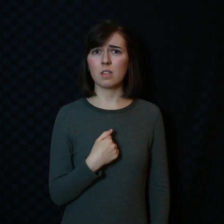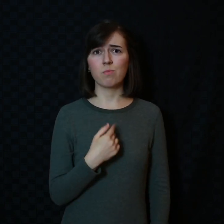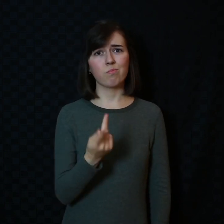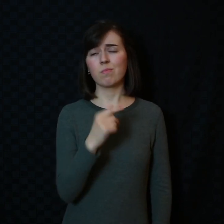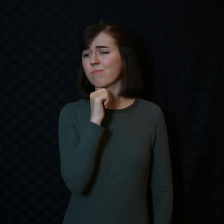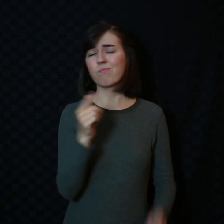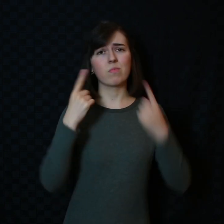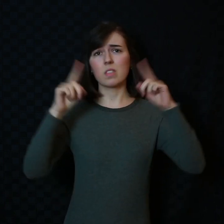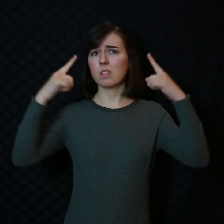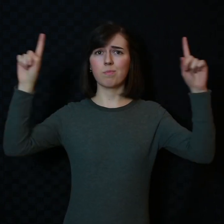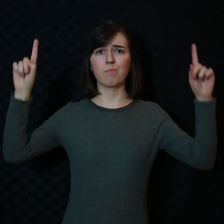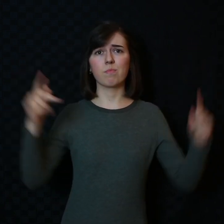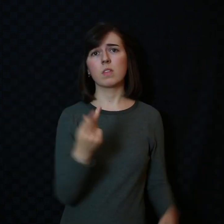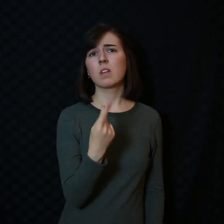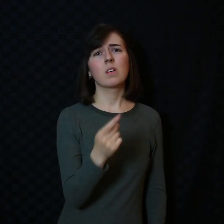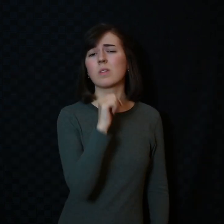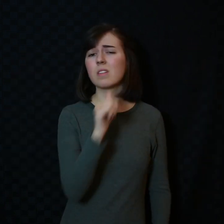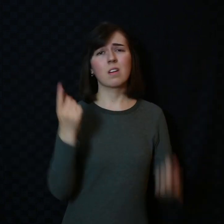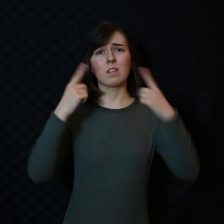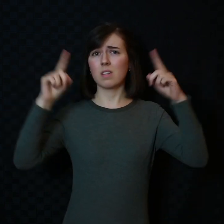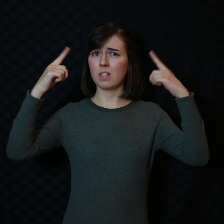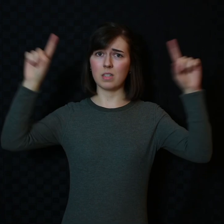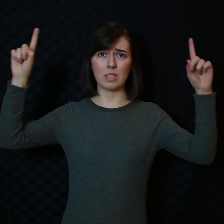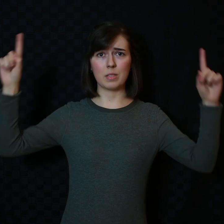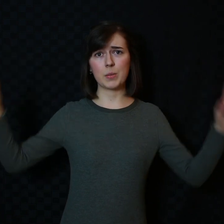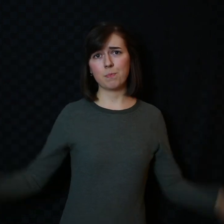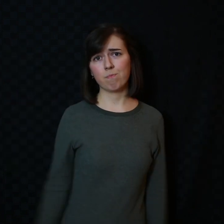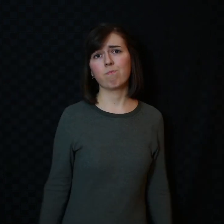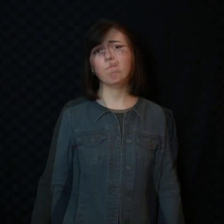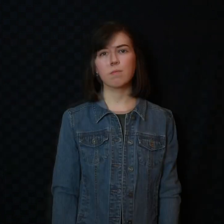We not success, we not success